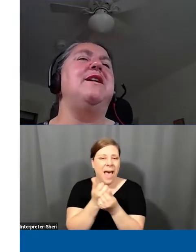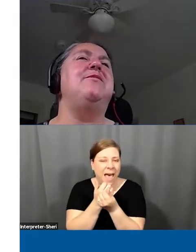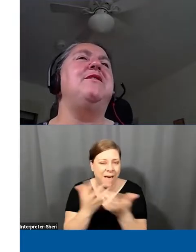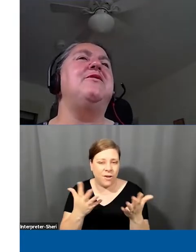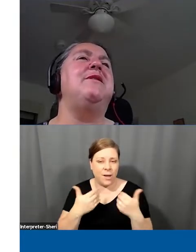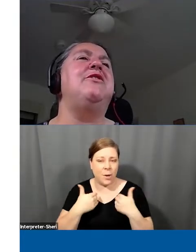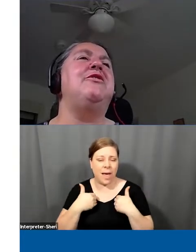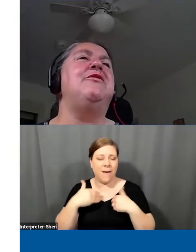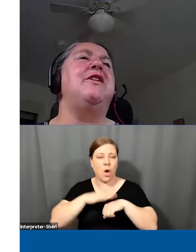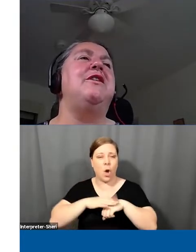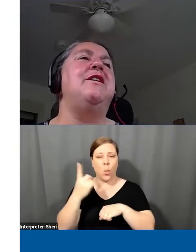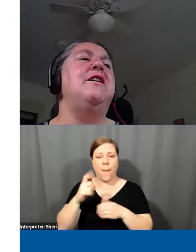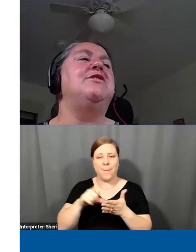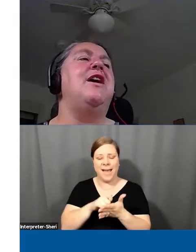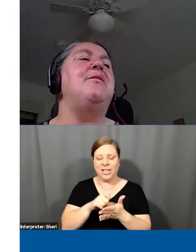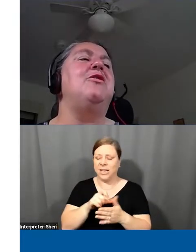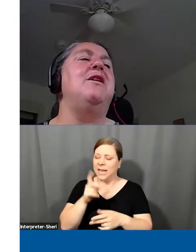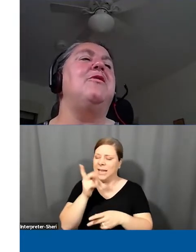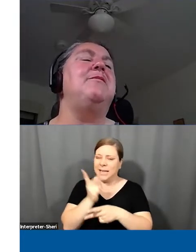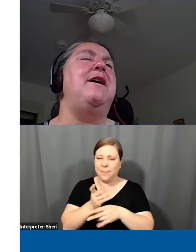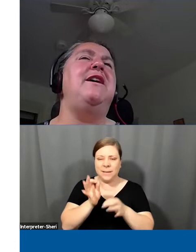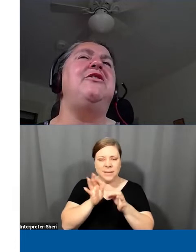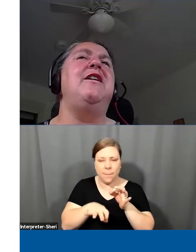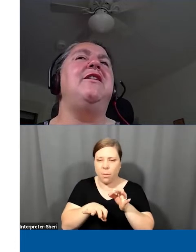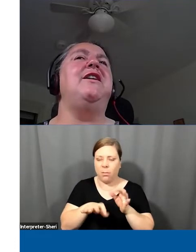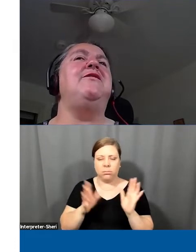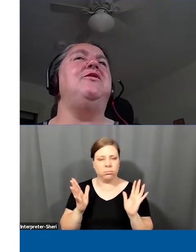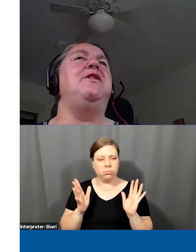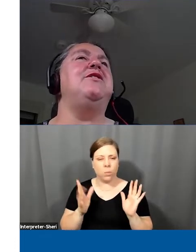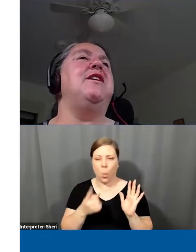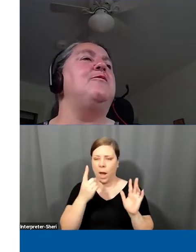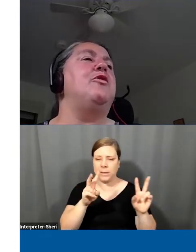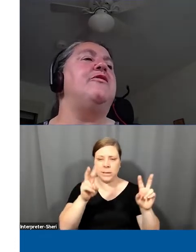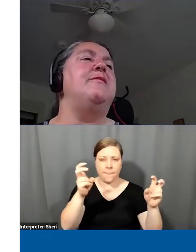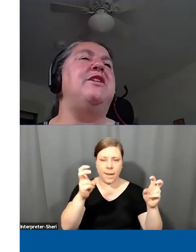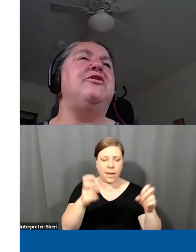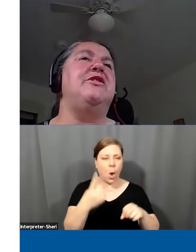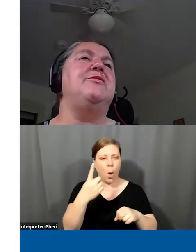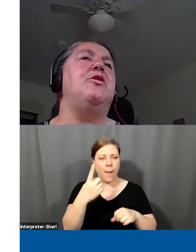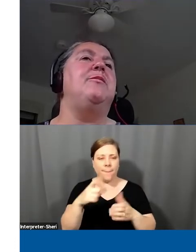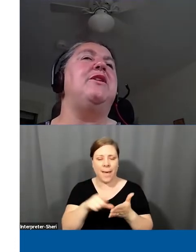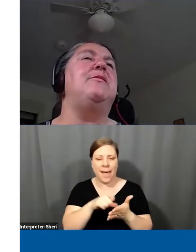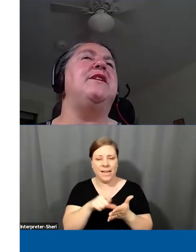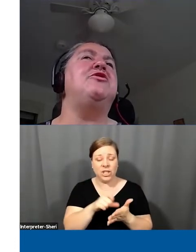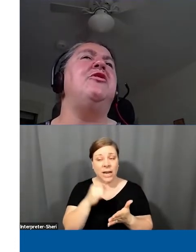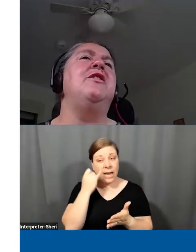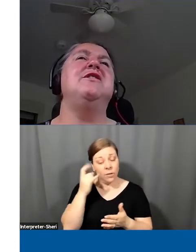Keep the information very topical on one page. Then if you need to give more information, that's more bigger picture,